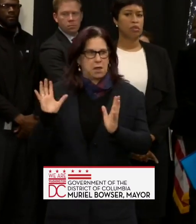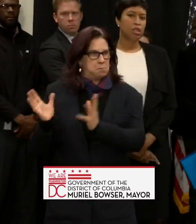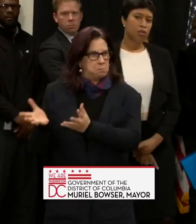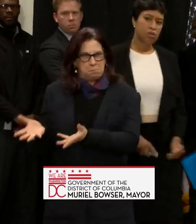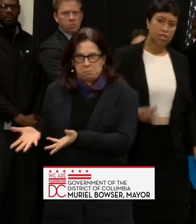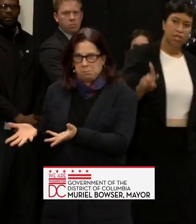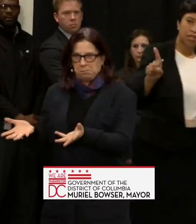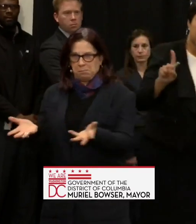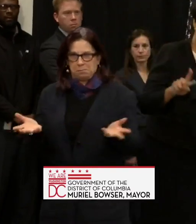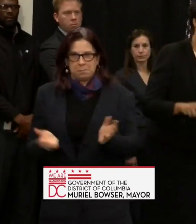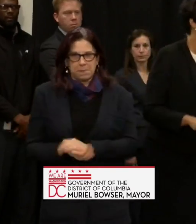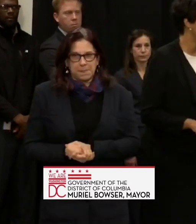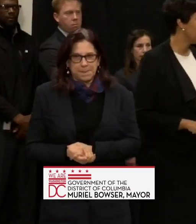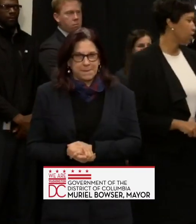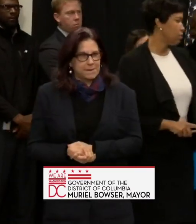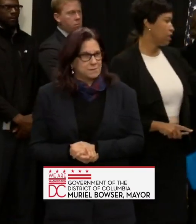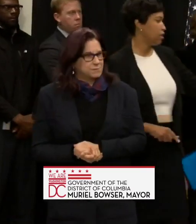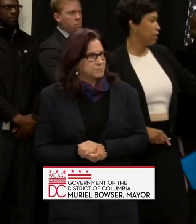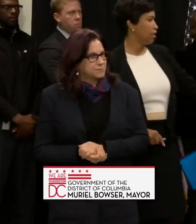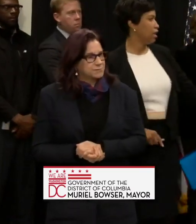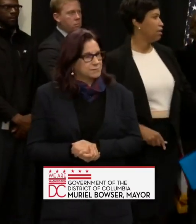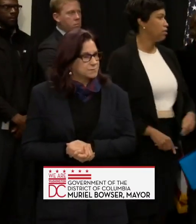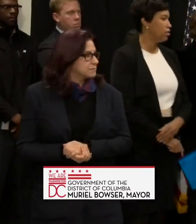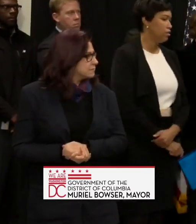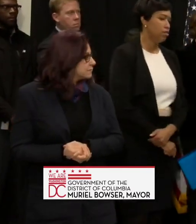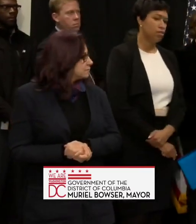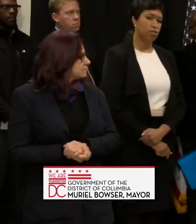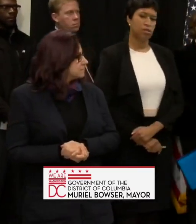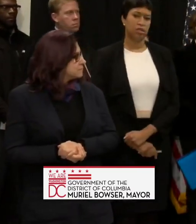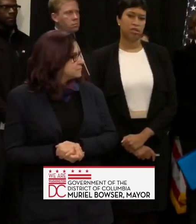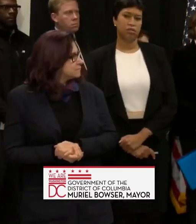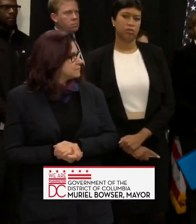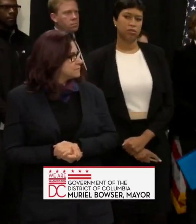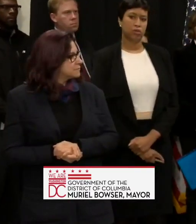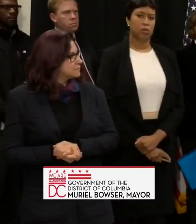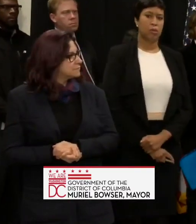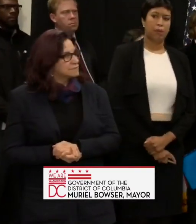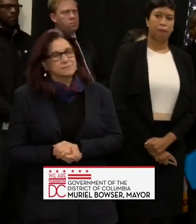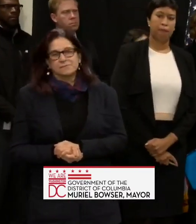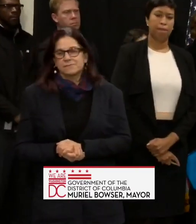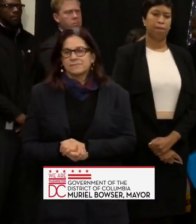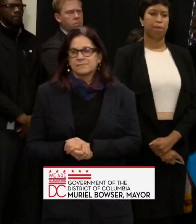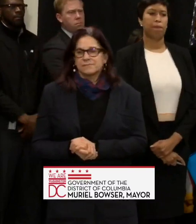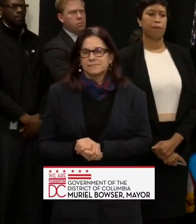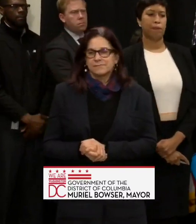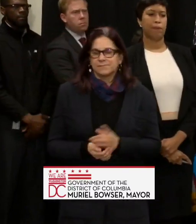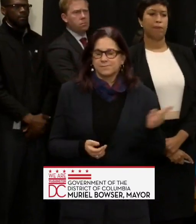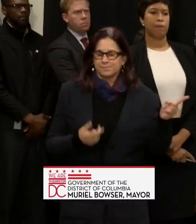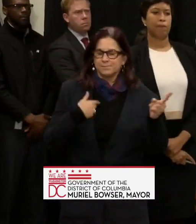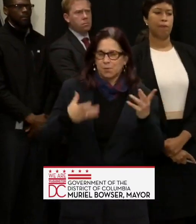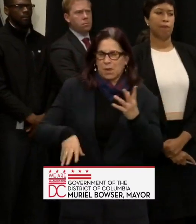ONE SECOND. >> FROM A D.C. PERSPECTIVE,